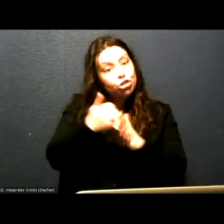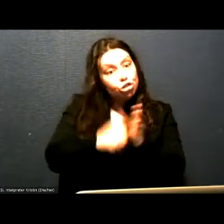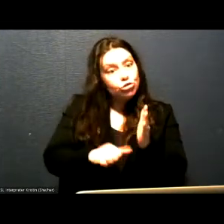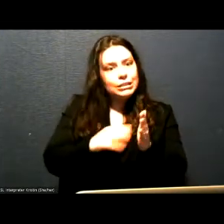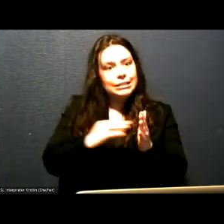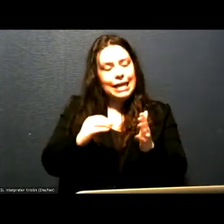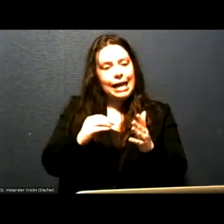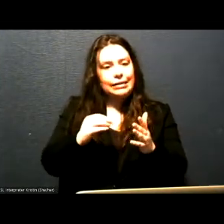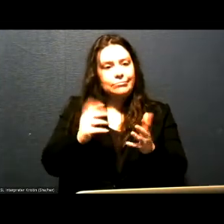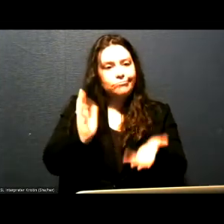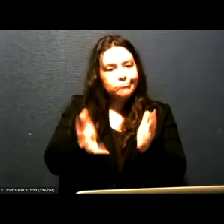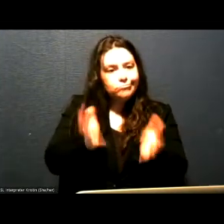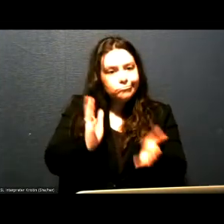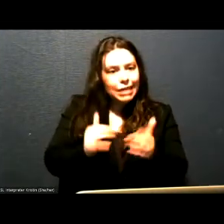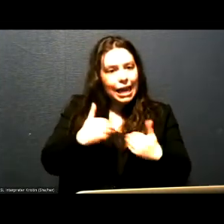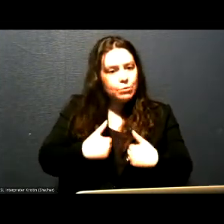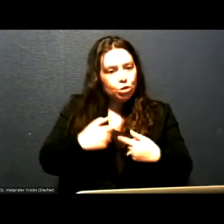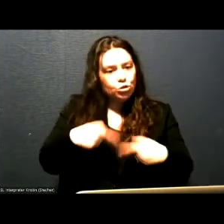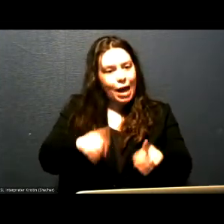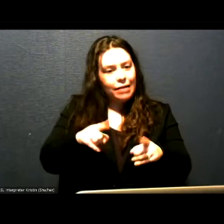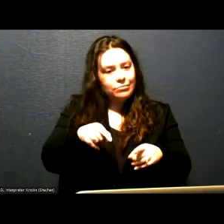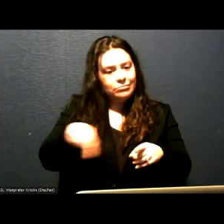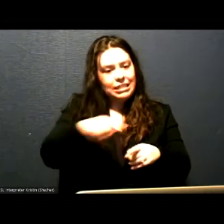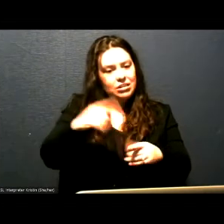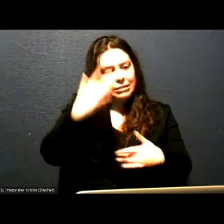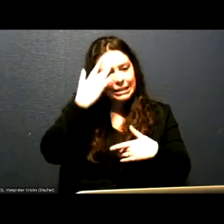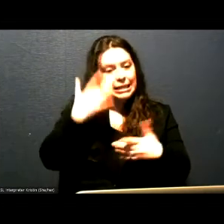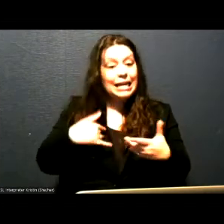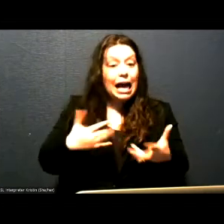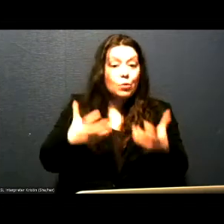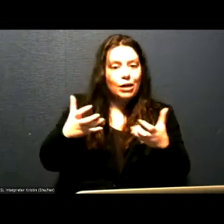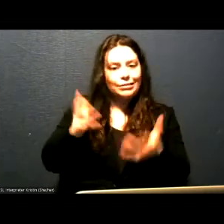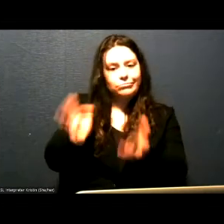I really wanted, I really enjoyed working with animals that were healthy and happy. Um, and